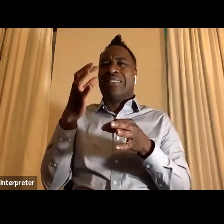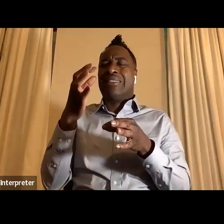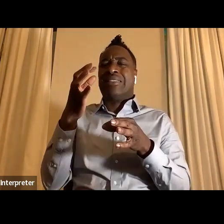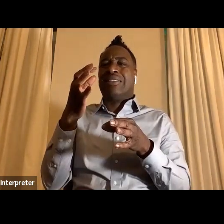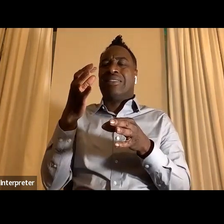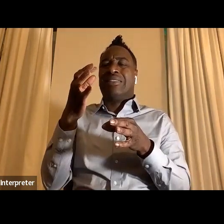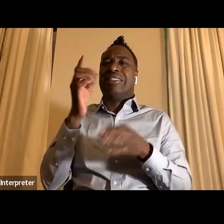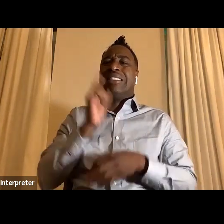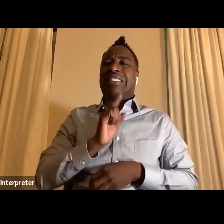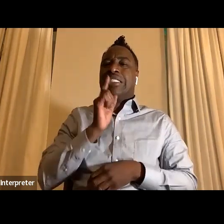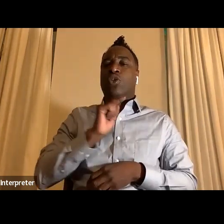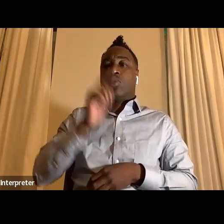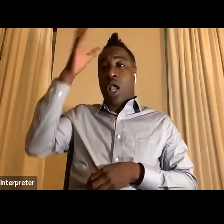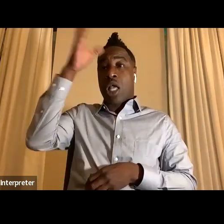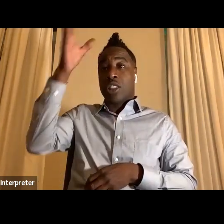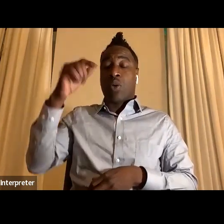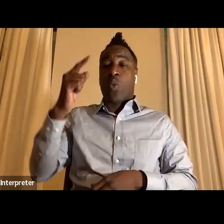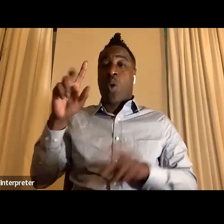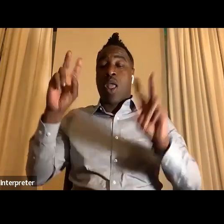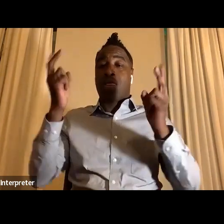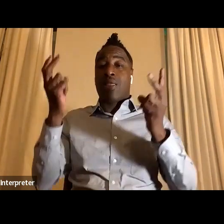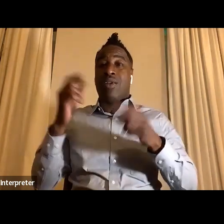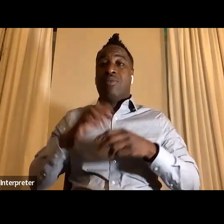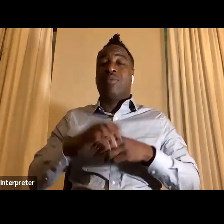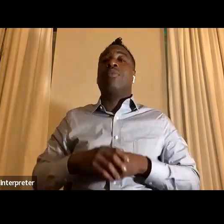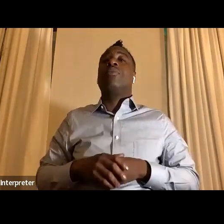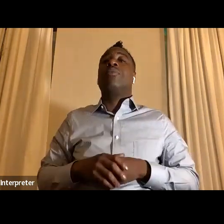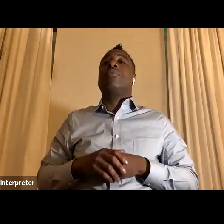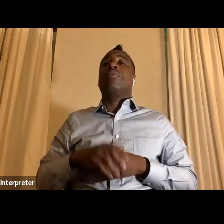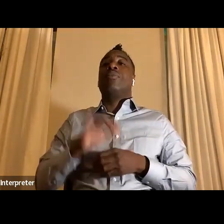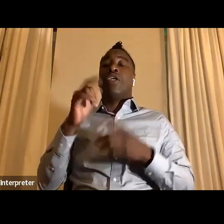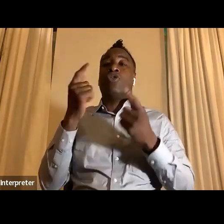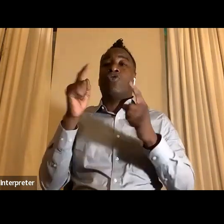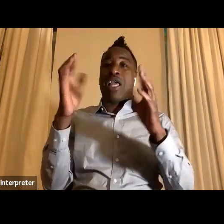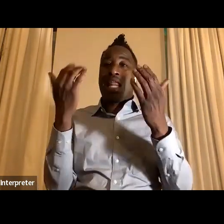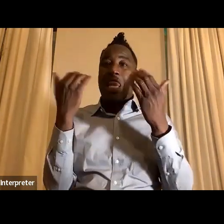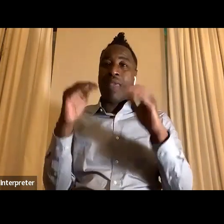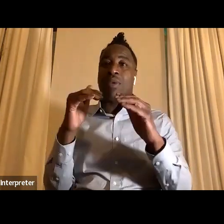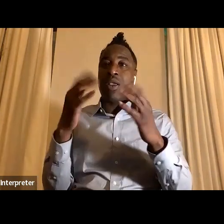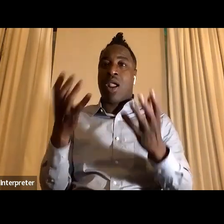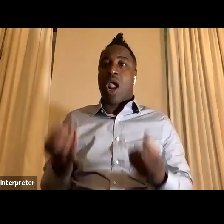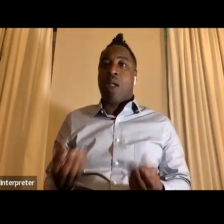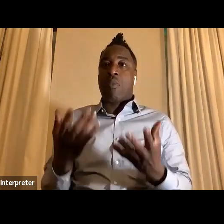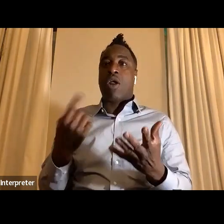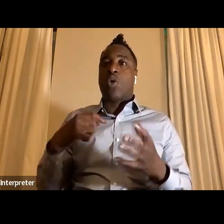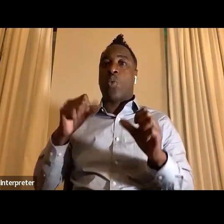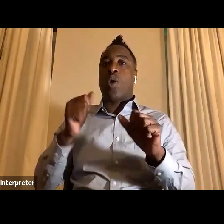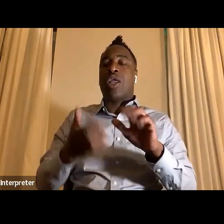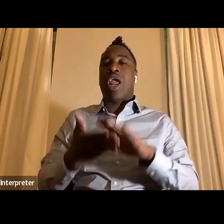tries to downplay ourselves and limit the amount that we can operate in and be our true selves.